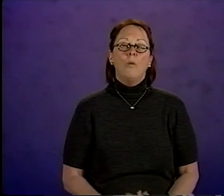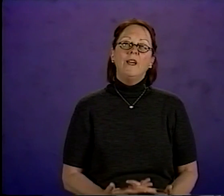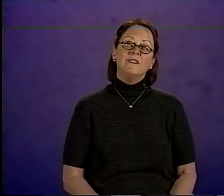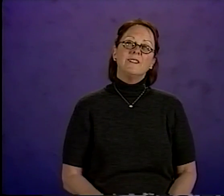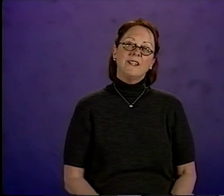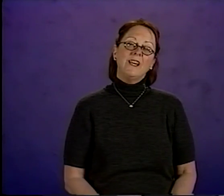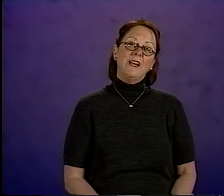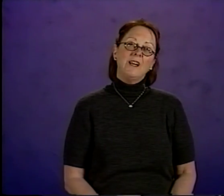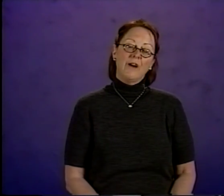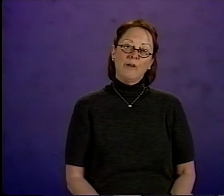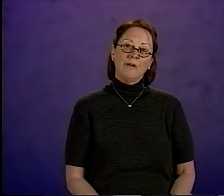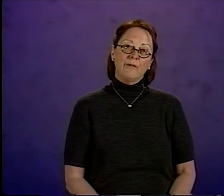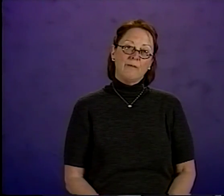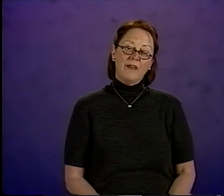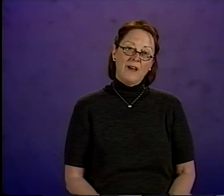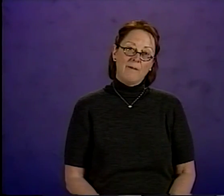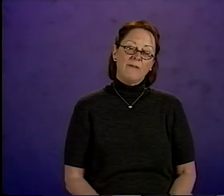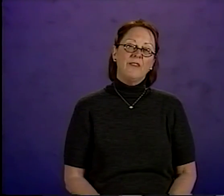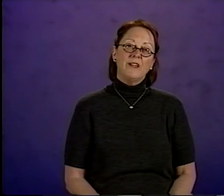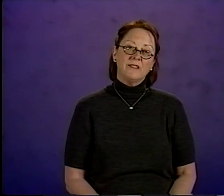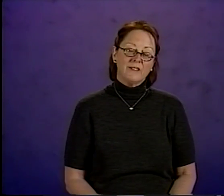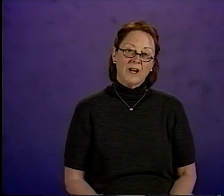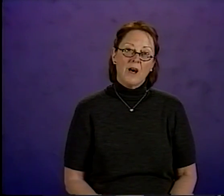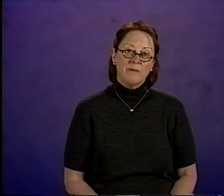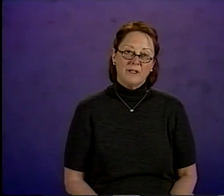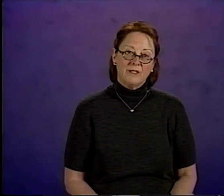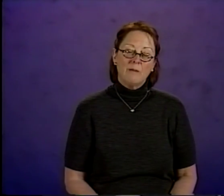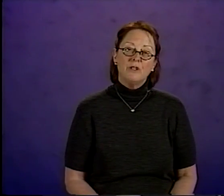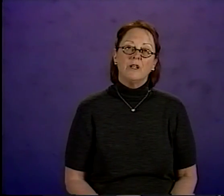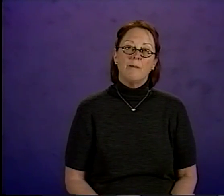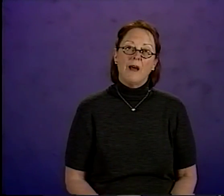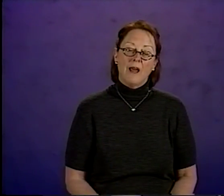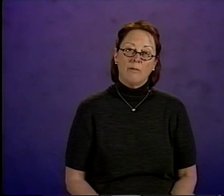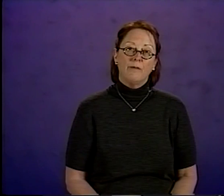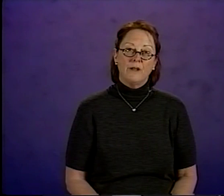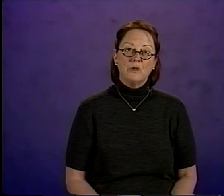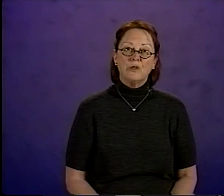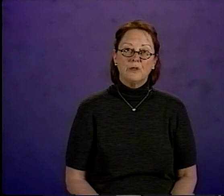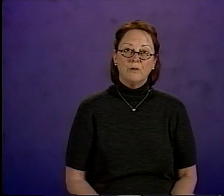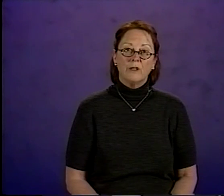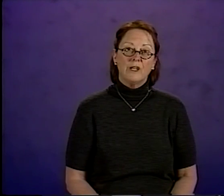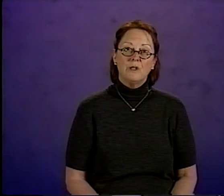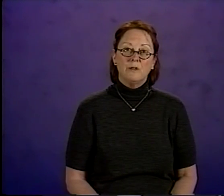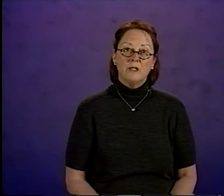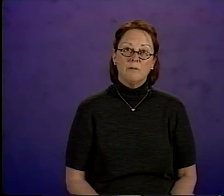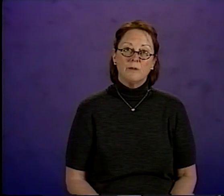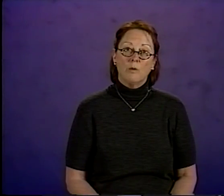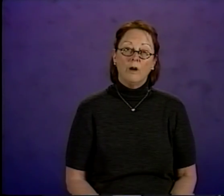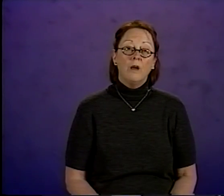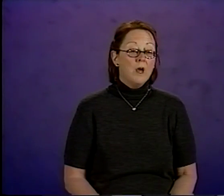We can see, not only from them, that this is a common assumption about how professor-student relationships work.